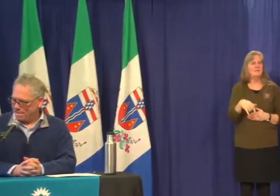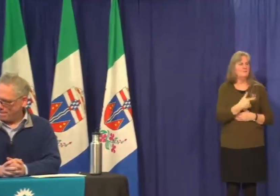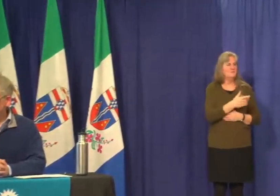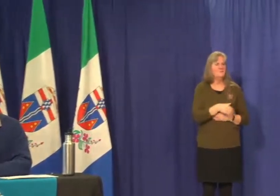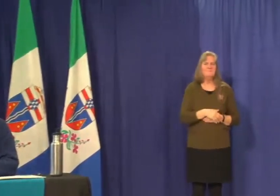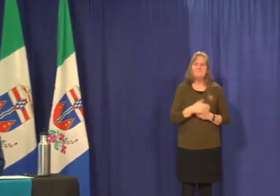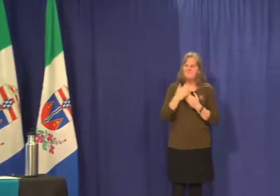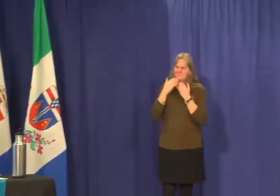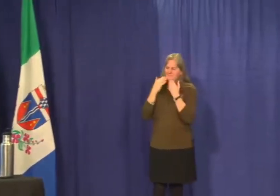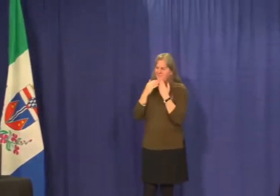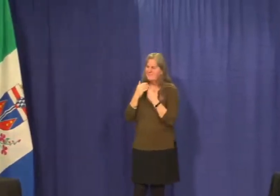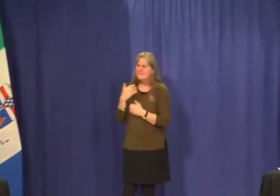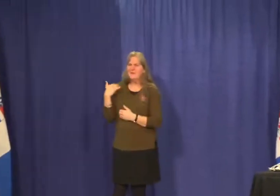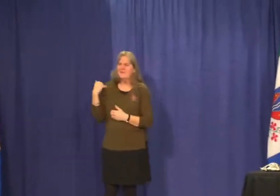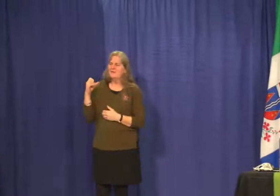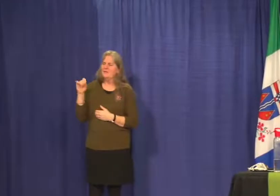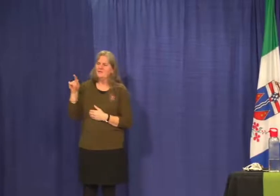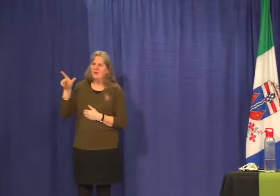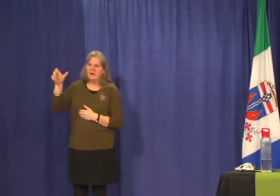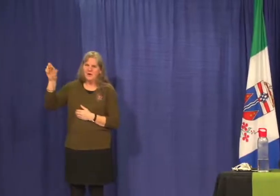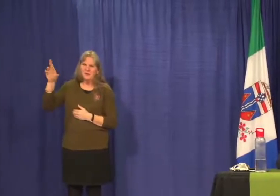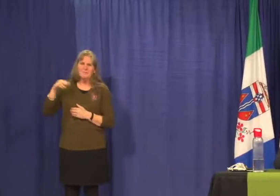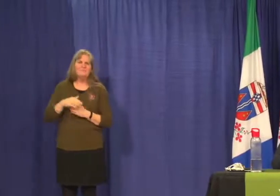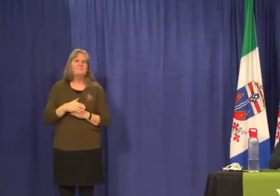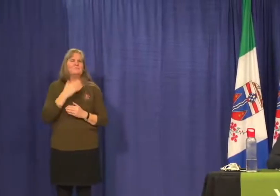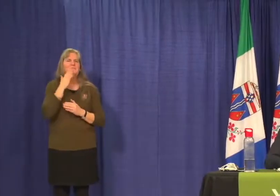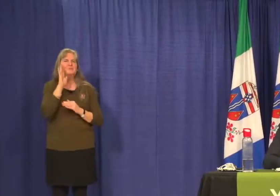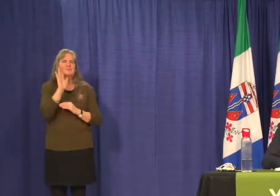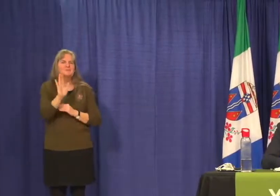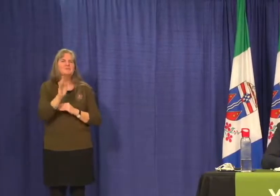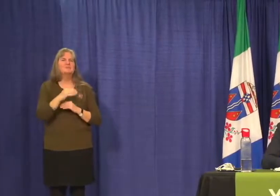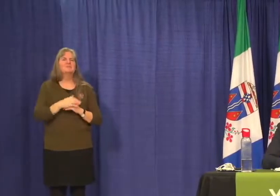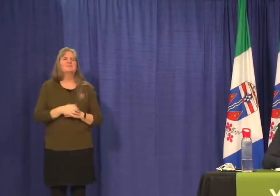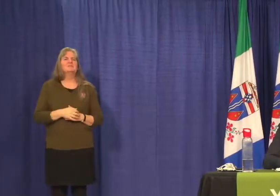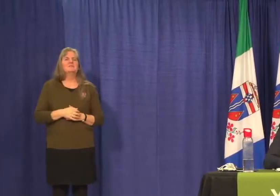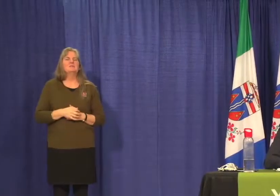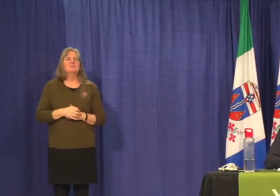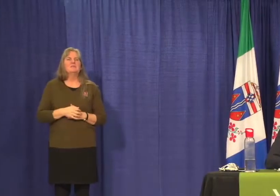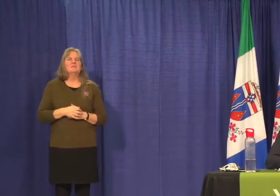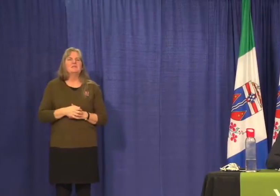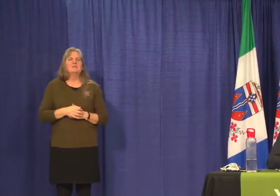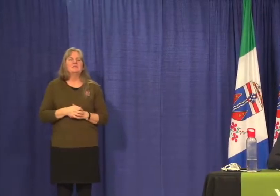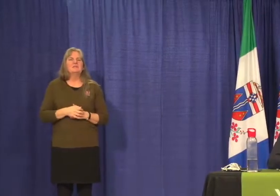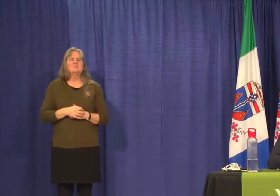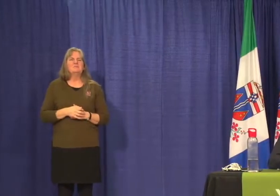Dr Hanley? Thanks, Minister Streicker. Good afternoon. [ Speaking French ]